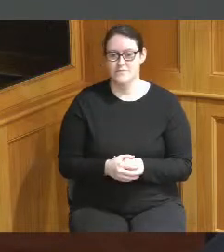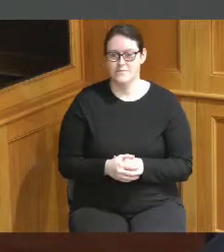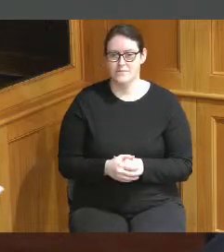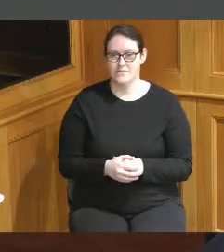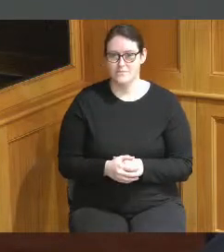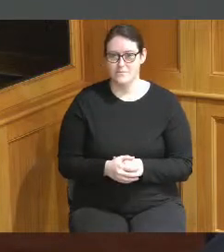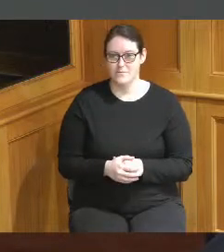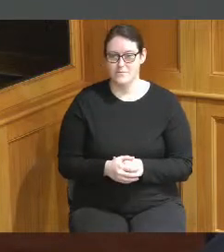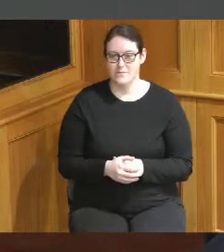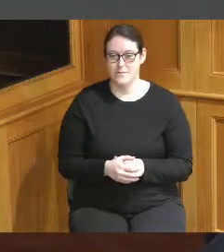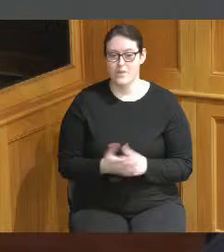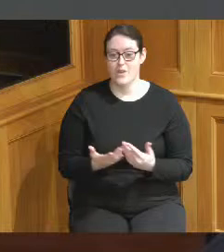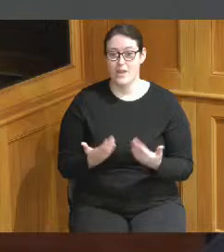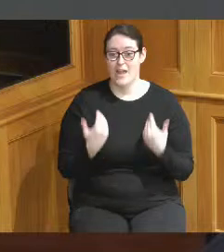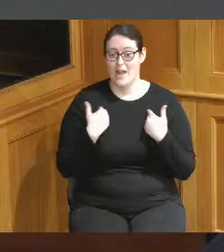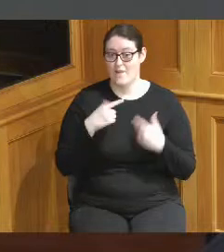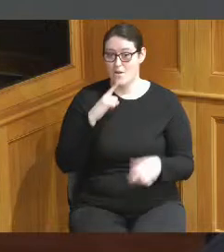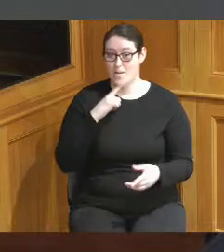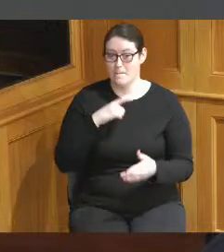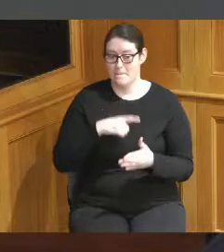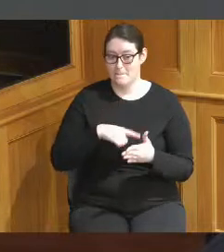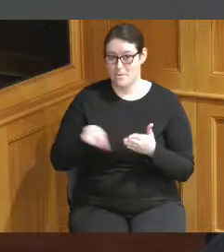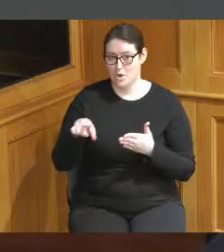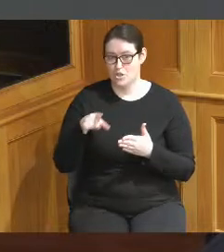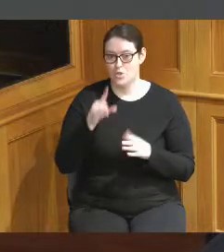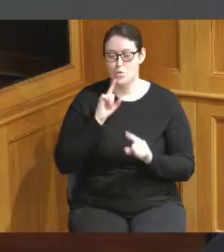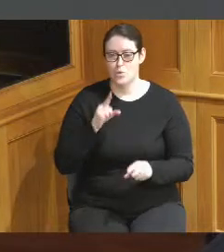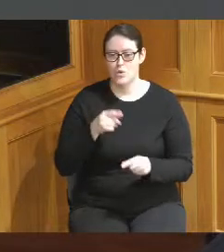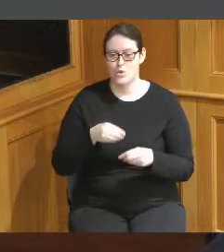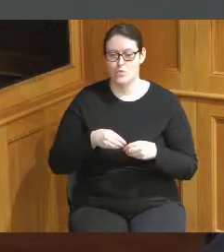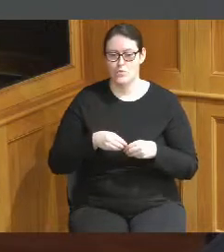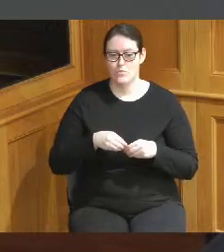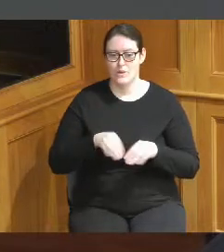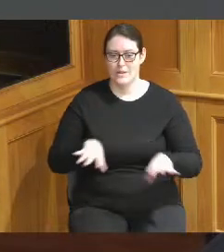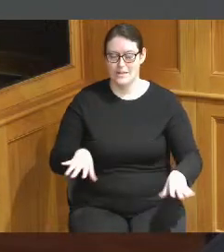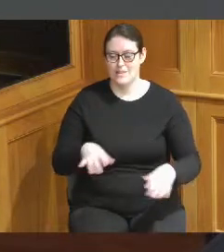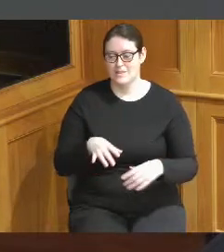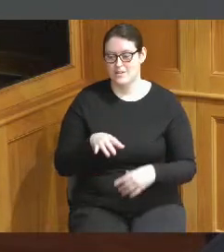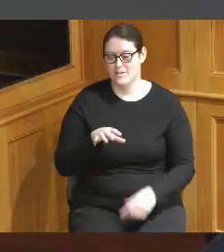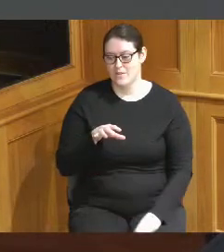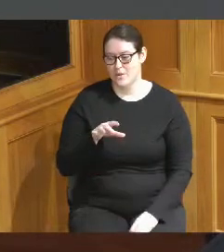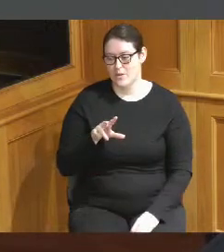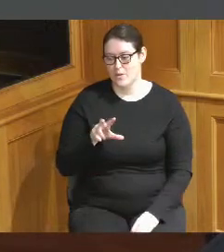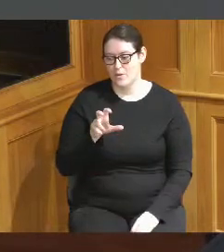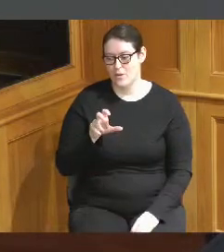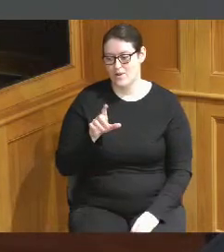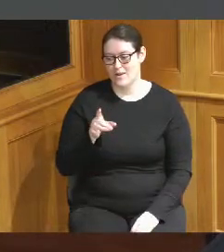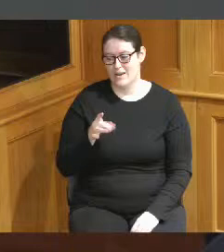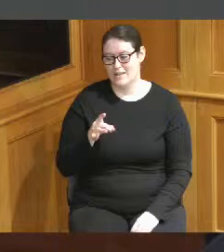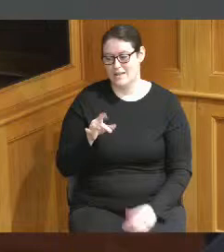that was just amazing and they rolled that out during our special 513Relief day with DDS so I